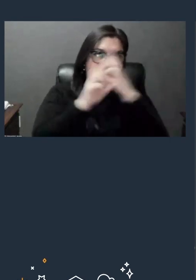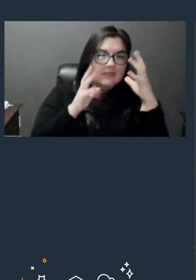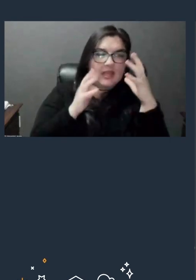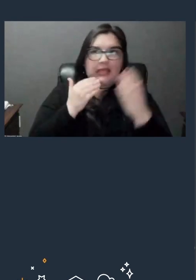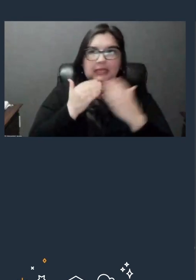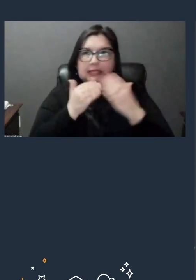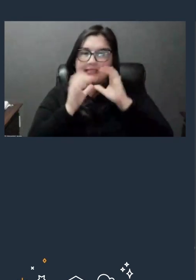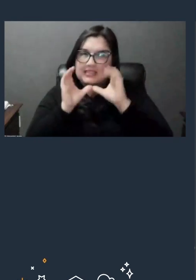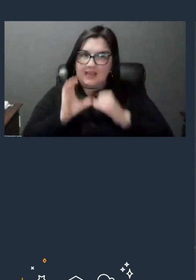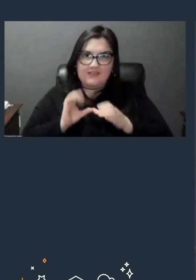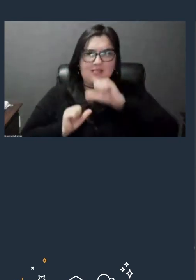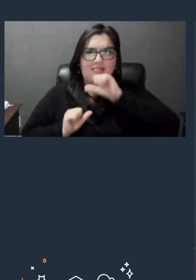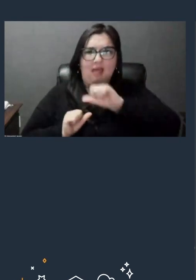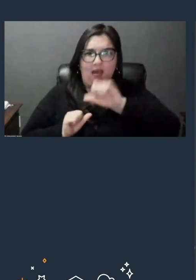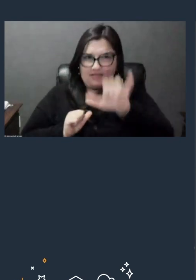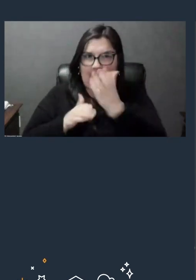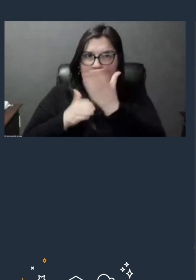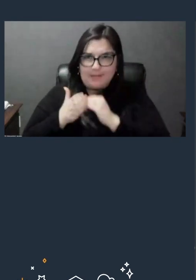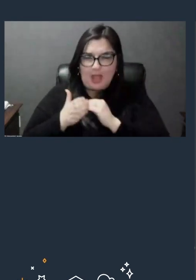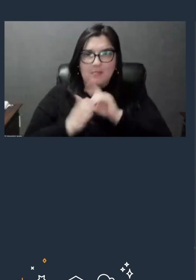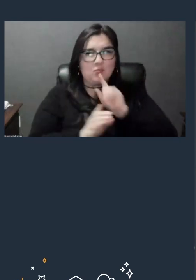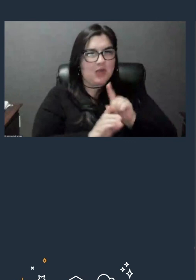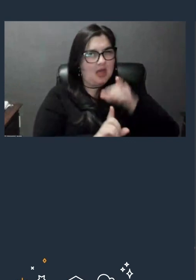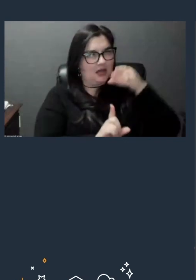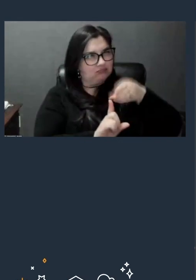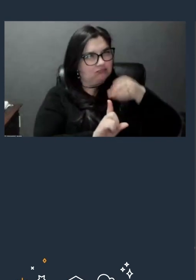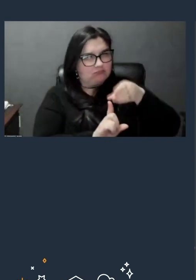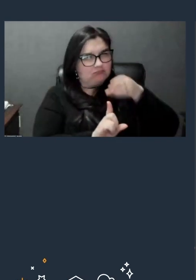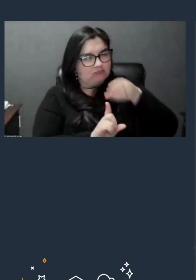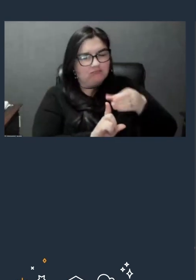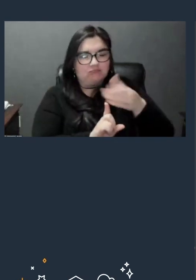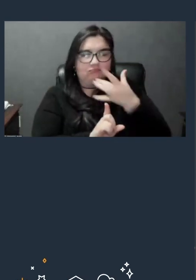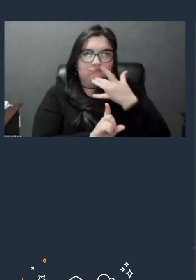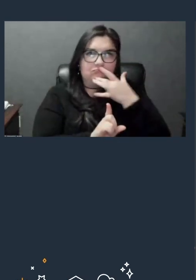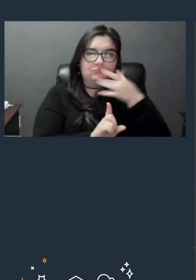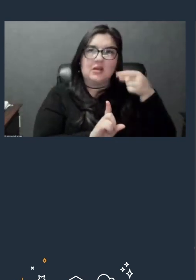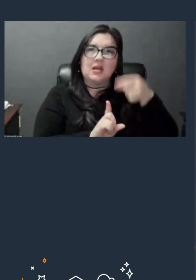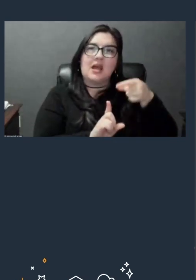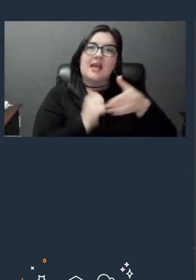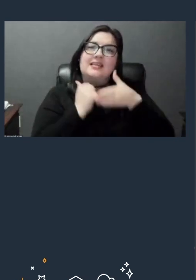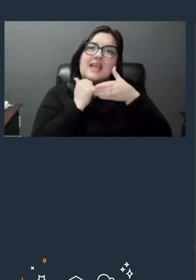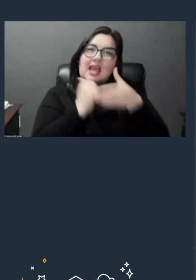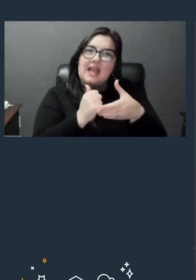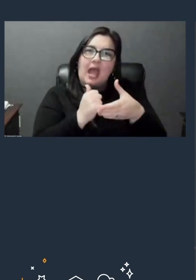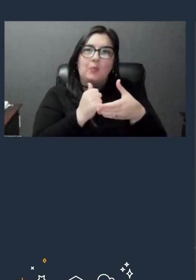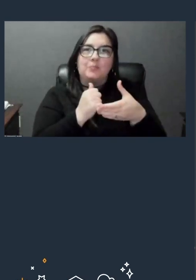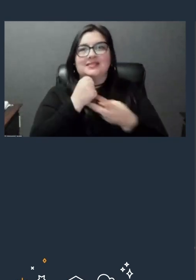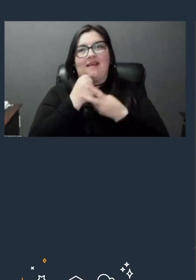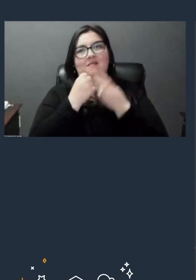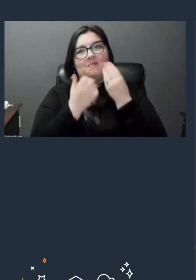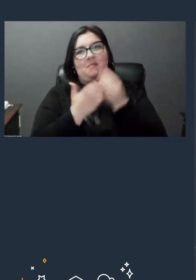But I think the main thing that customers love about this feature is that it can help them save money and who doesn't like to save money?